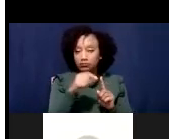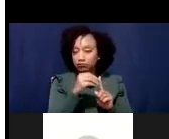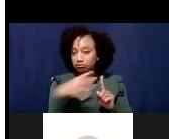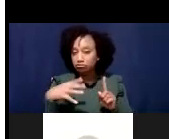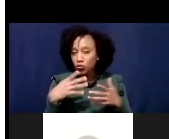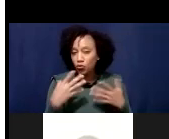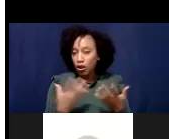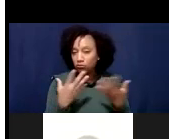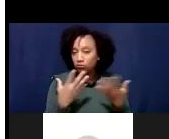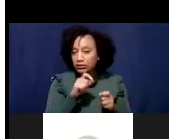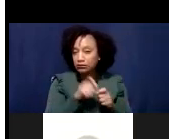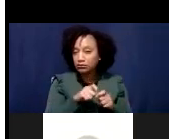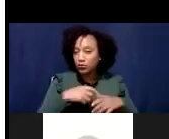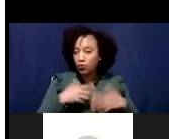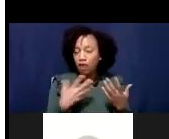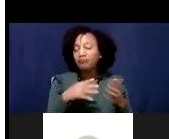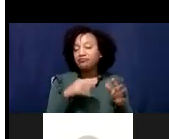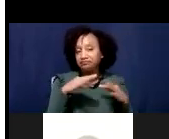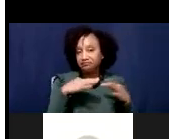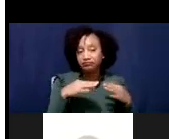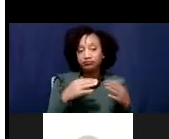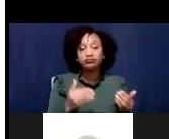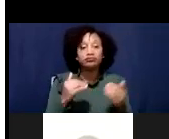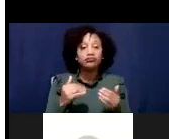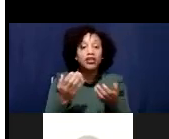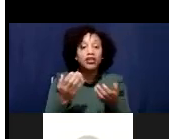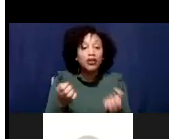and you may also request funds for equipment purchases.